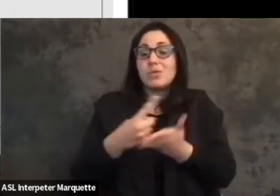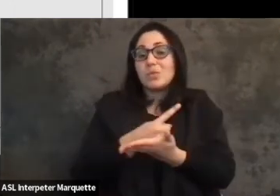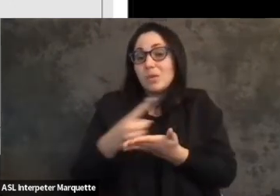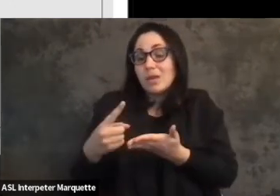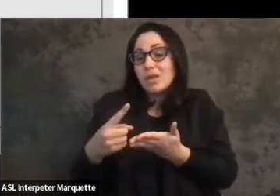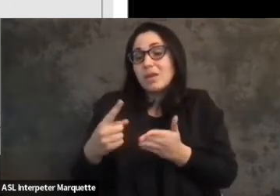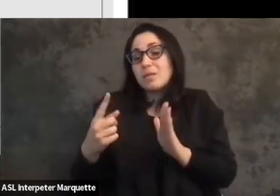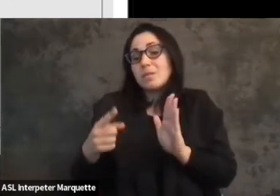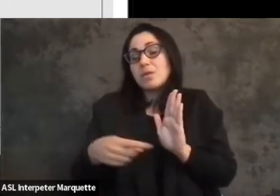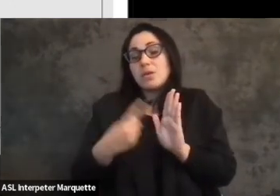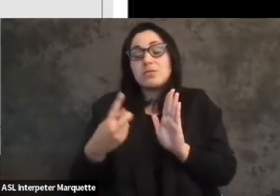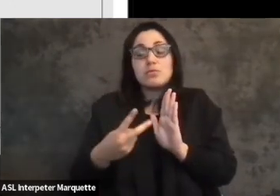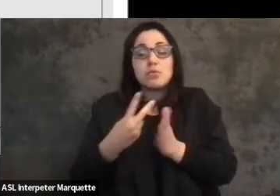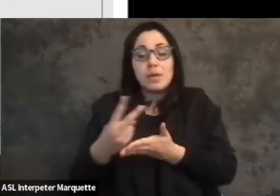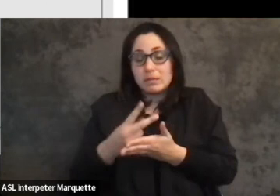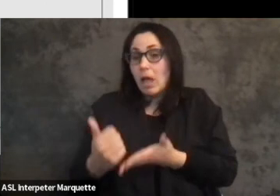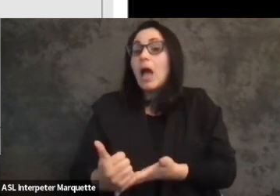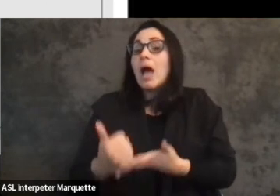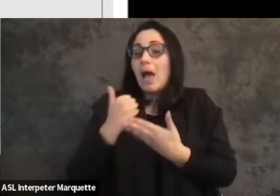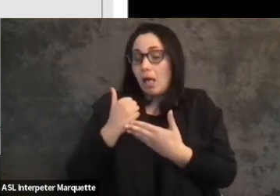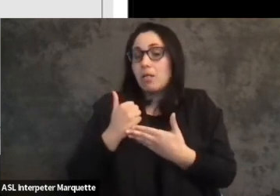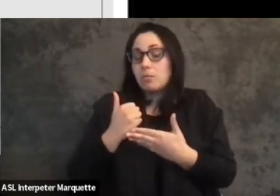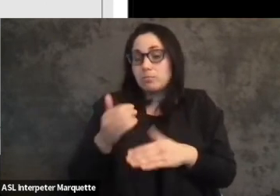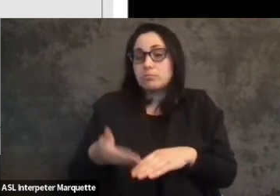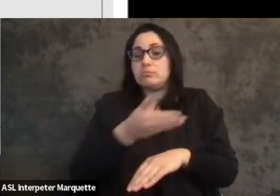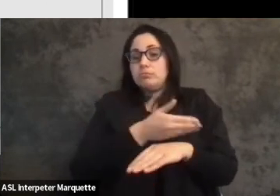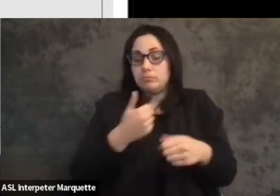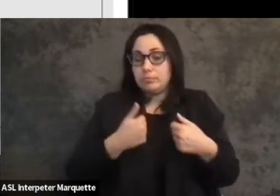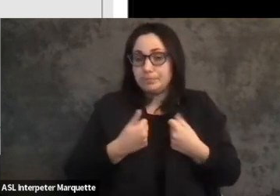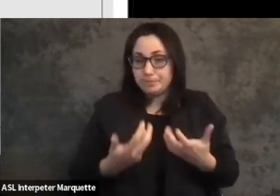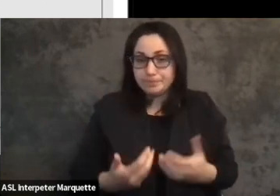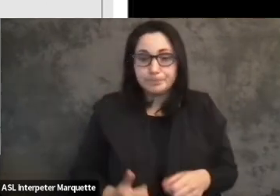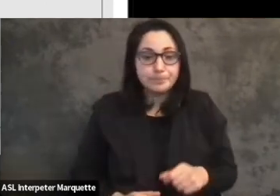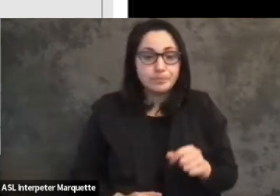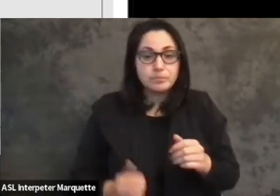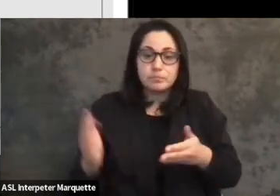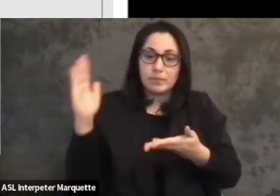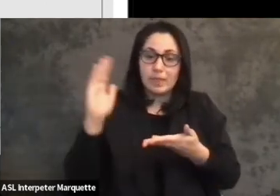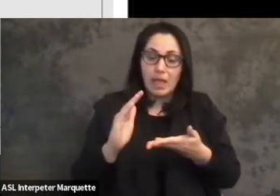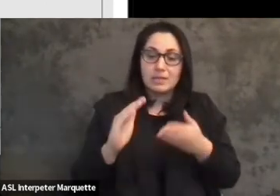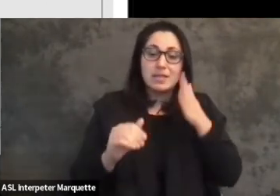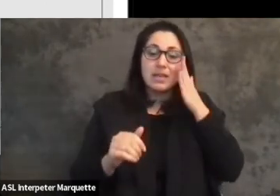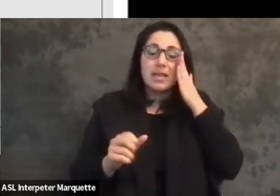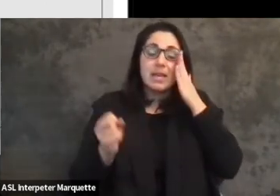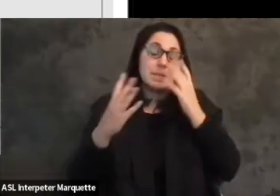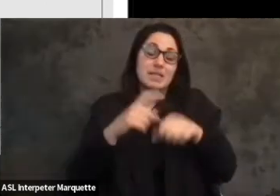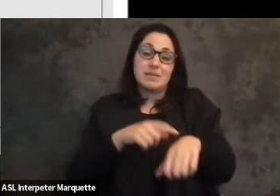I now eat fish, maybe once a week, once every couple of weeks and that does seem to help